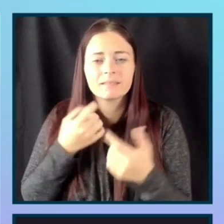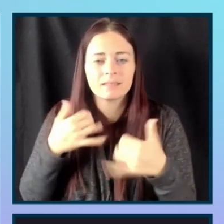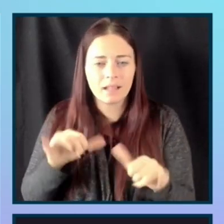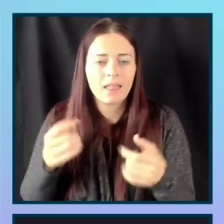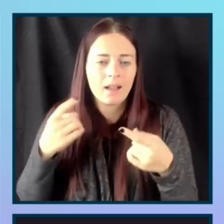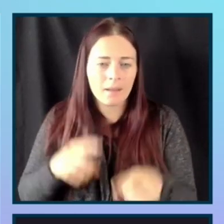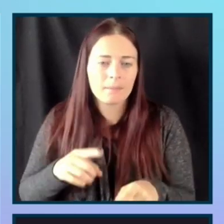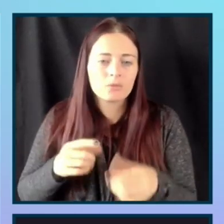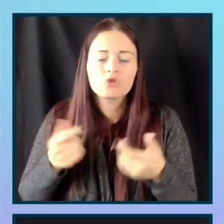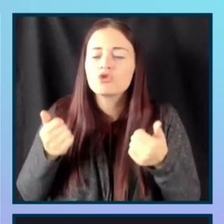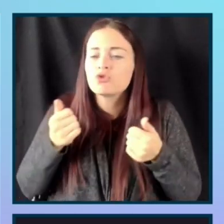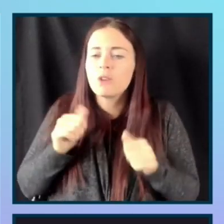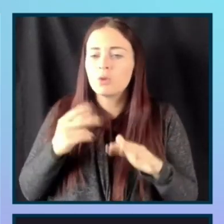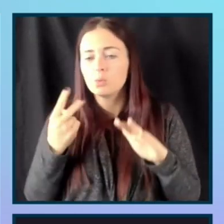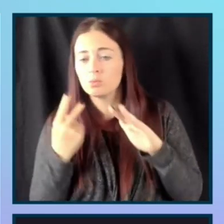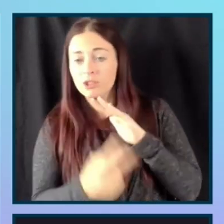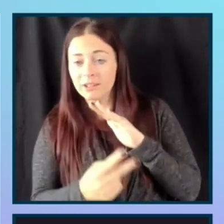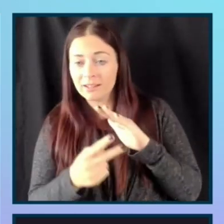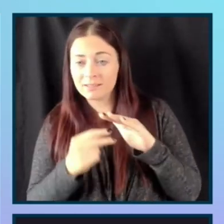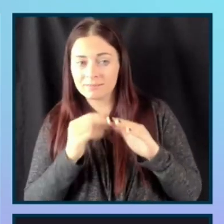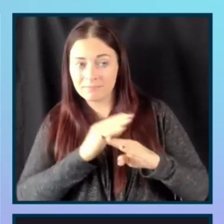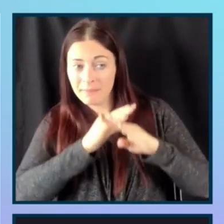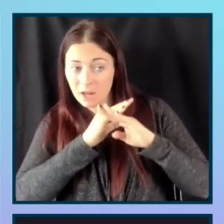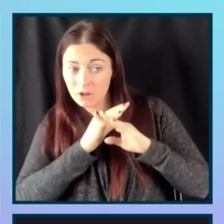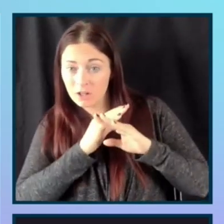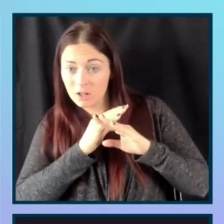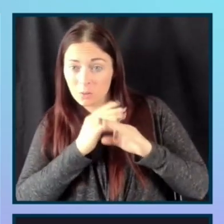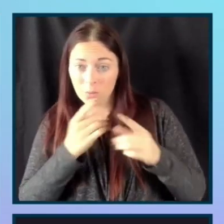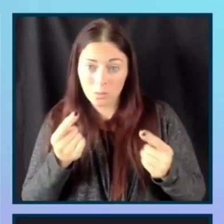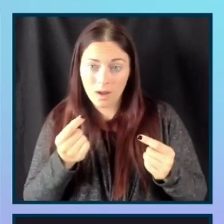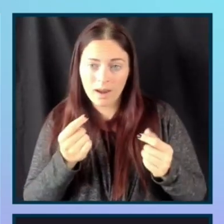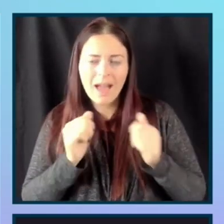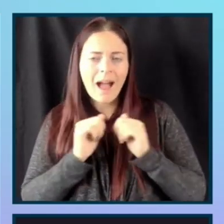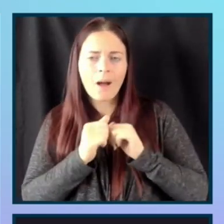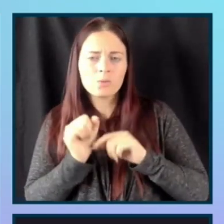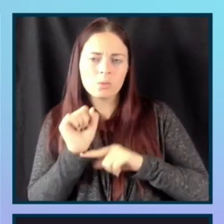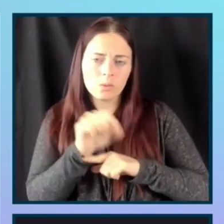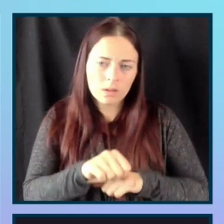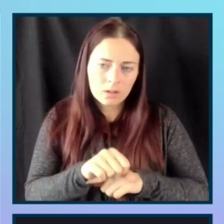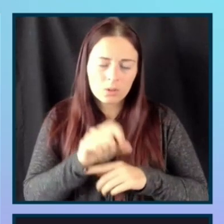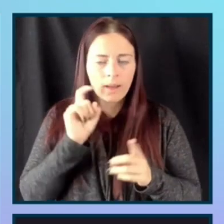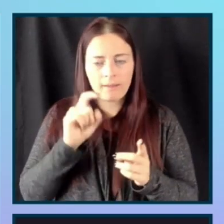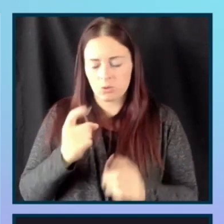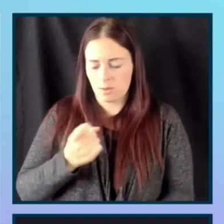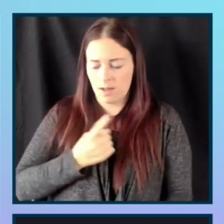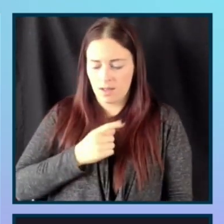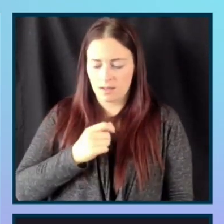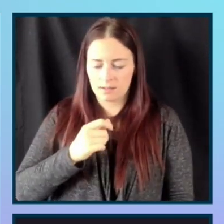There is always a case to say and to ask yourself and your teams, who is it that we